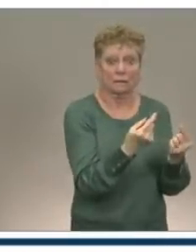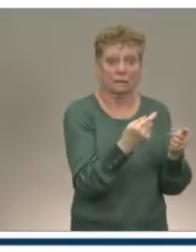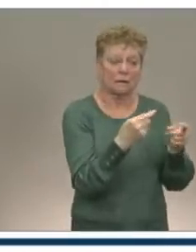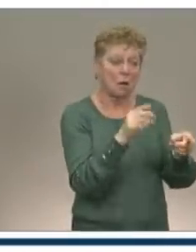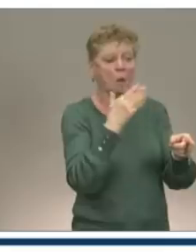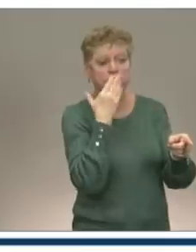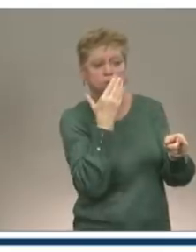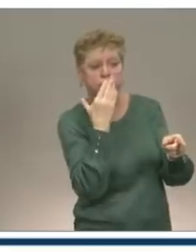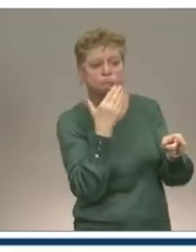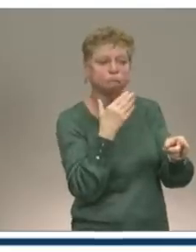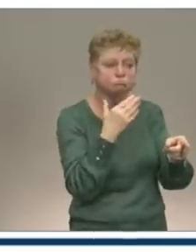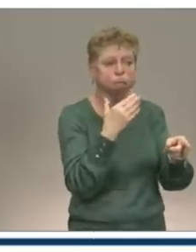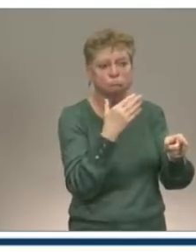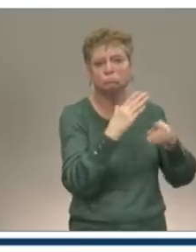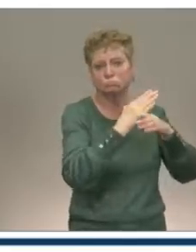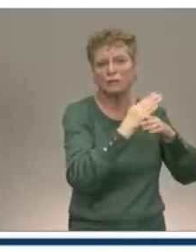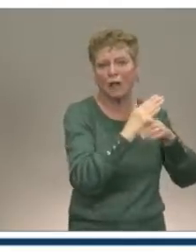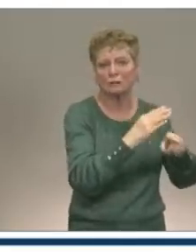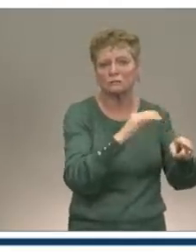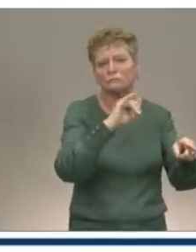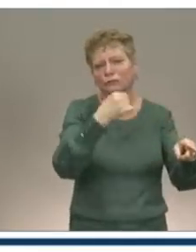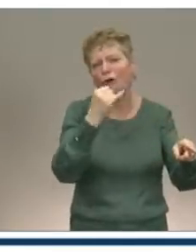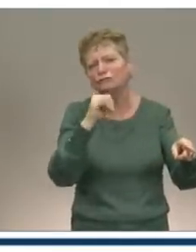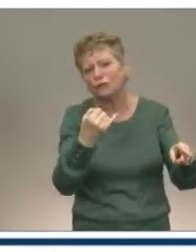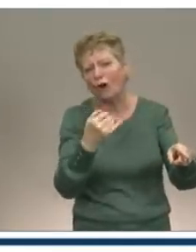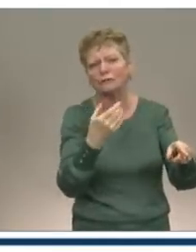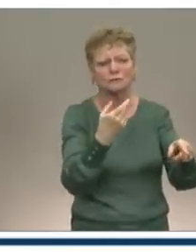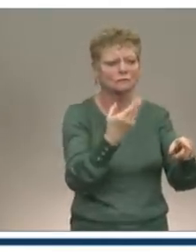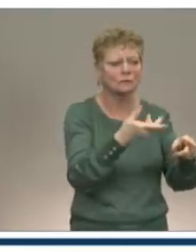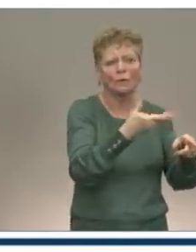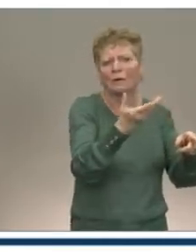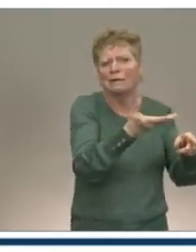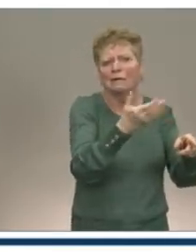you know a decent level of protection than no vaccine at all and by getting that then they can